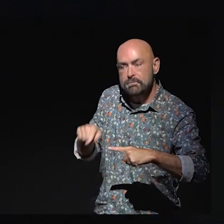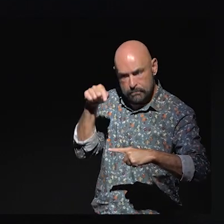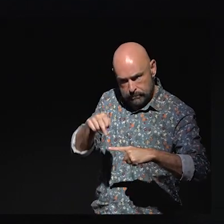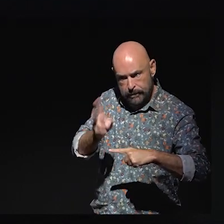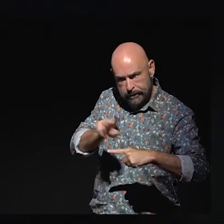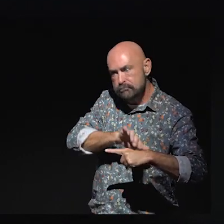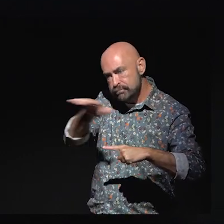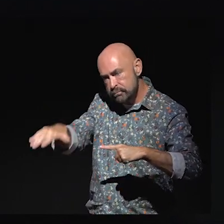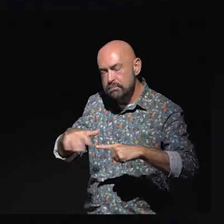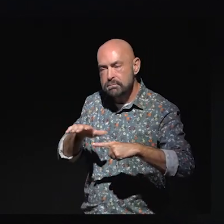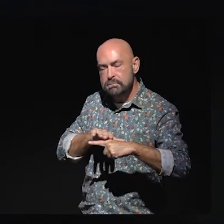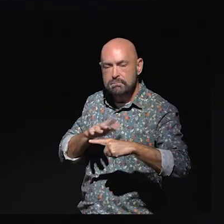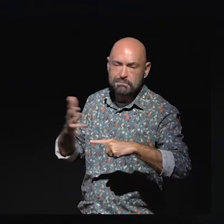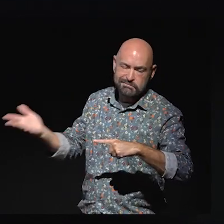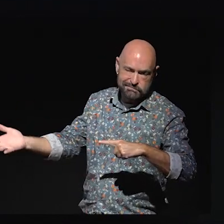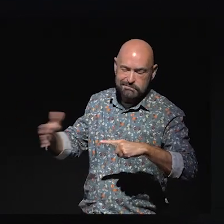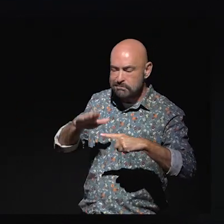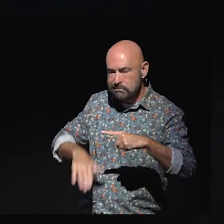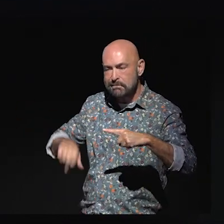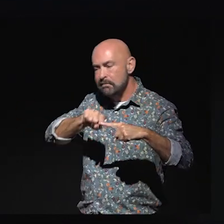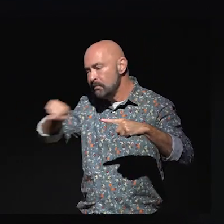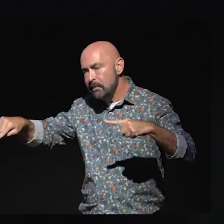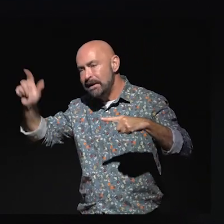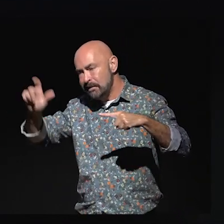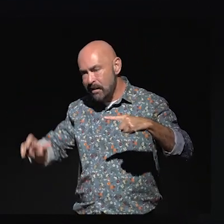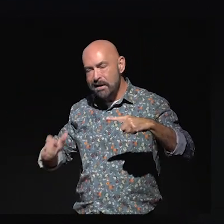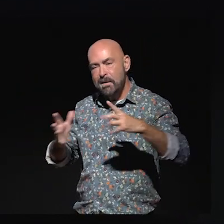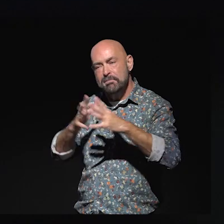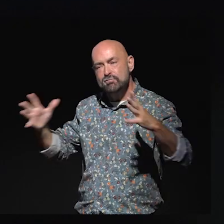and to go down to Italy on the grand tour again.